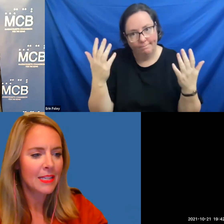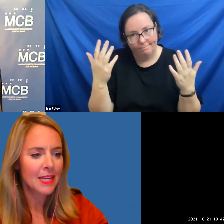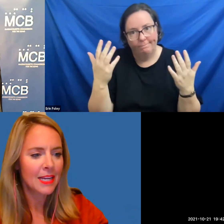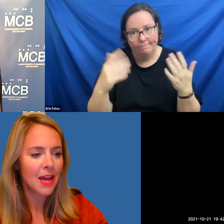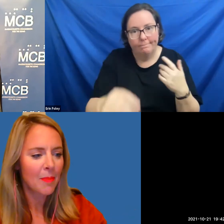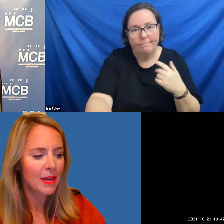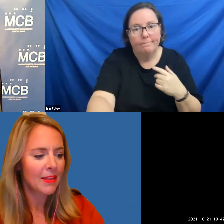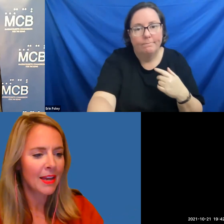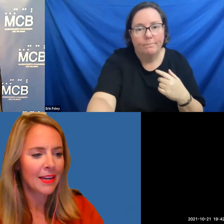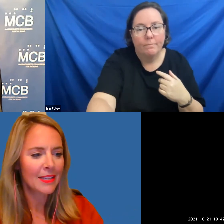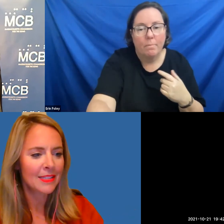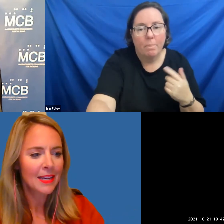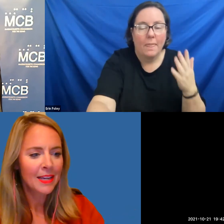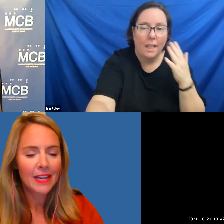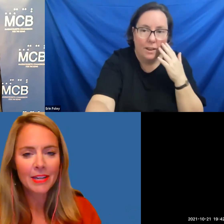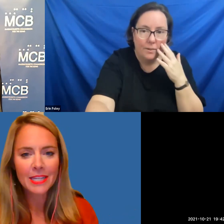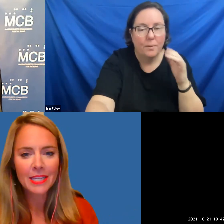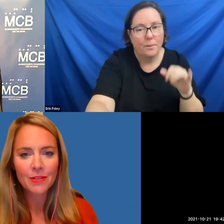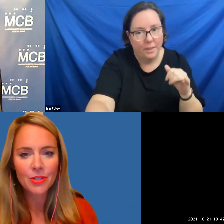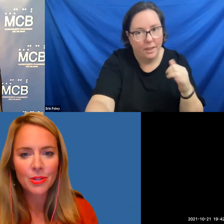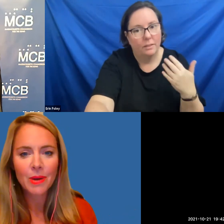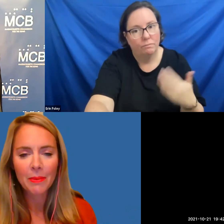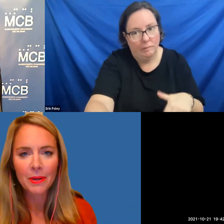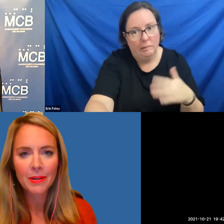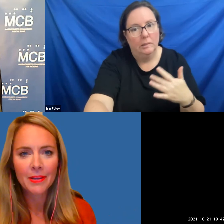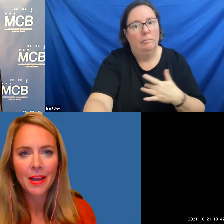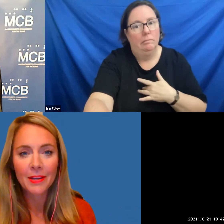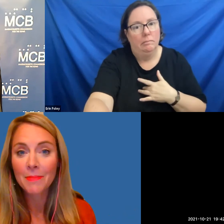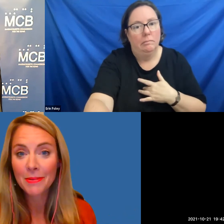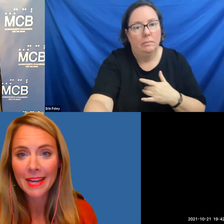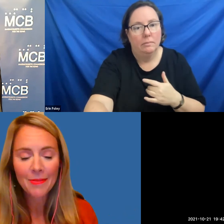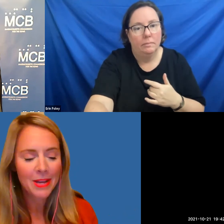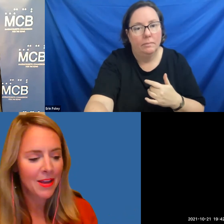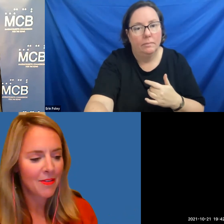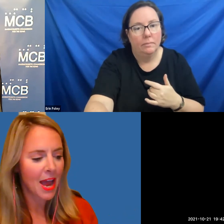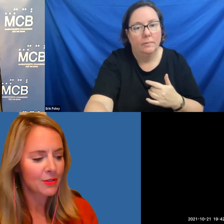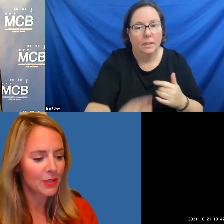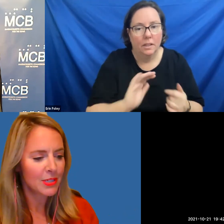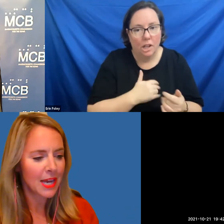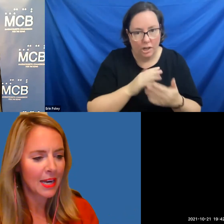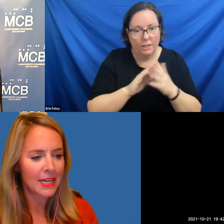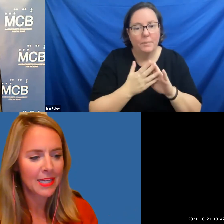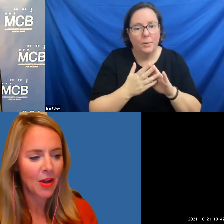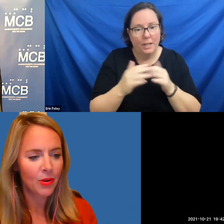is a topic that is near and dear to our community. Actually, just had a Town